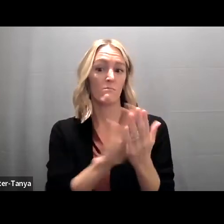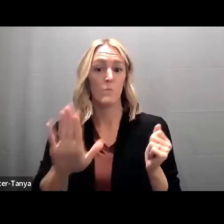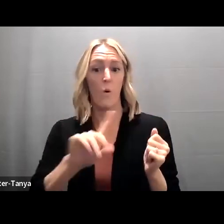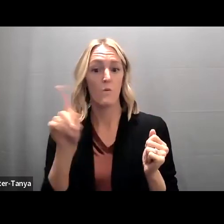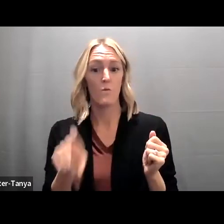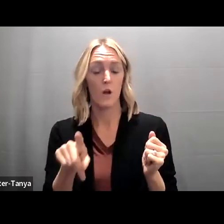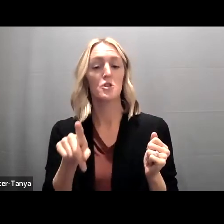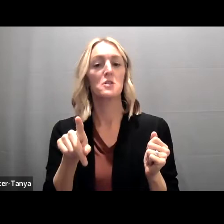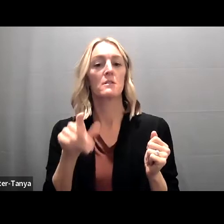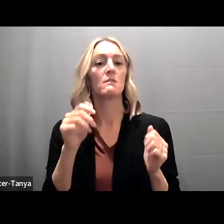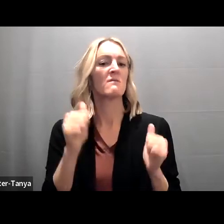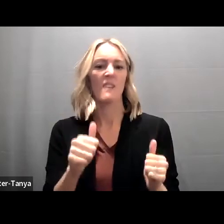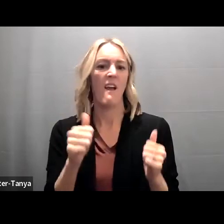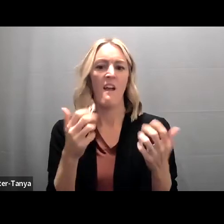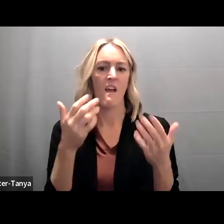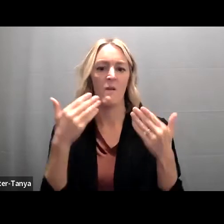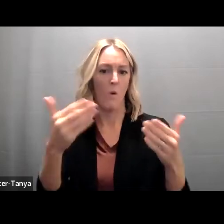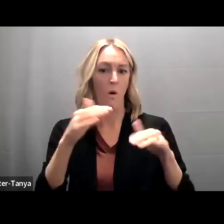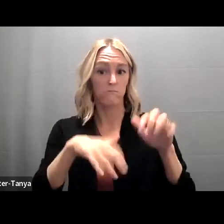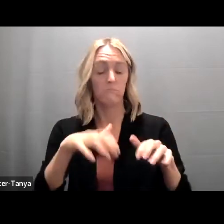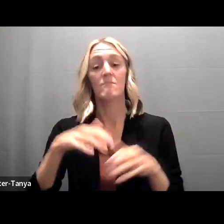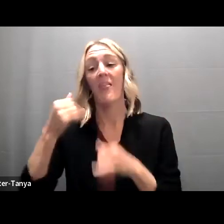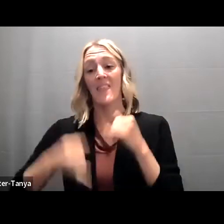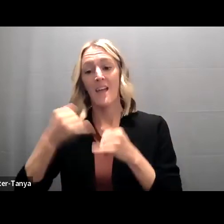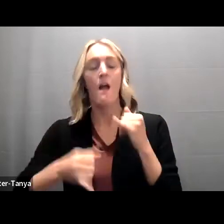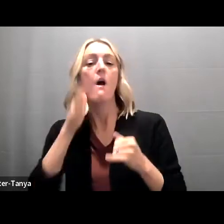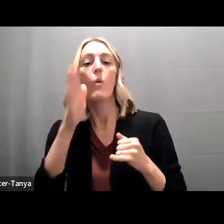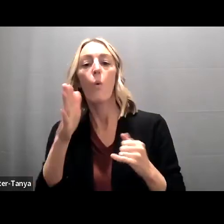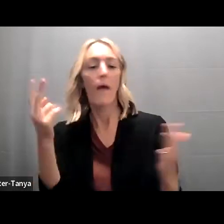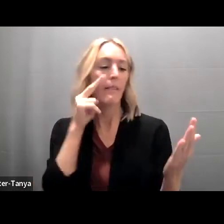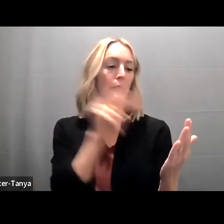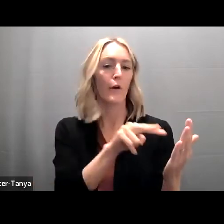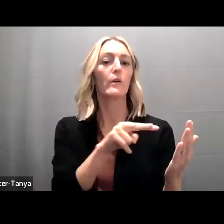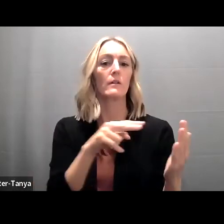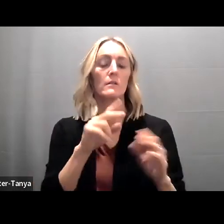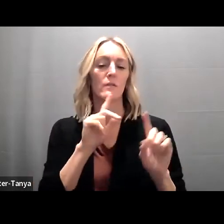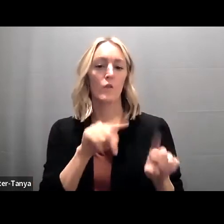and drop that throughout the time we will review those at the end.